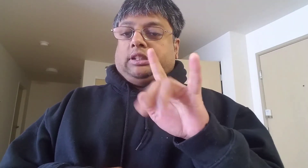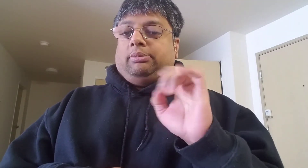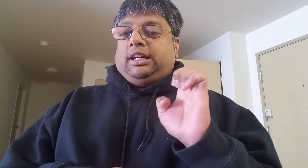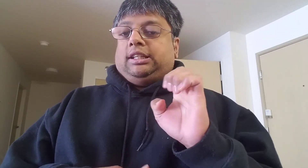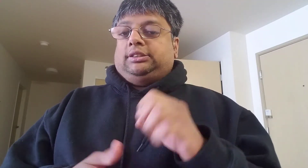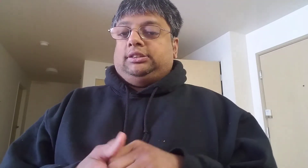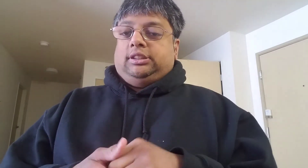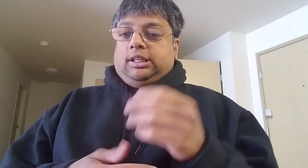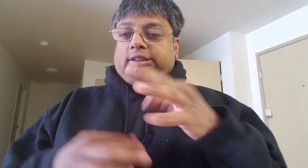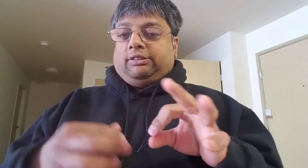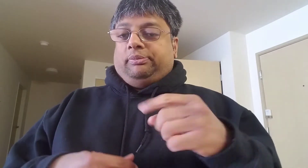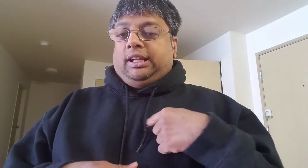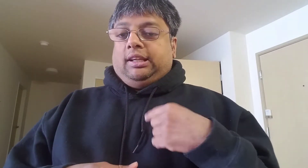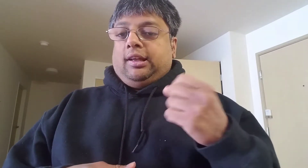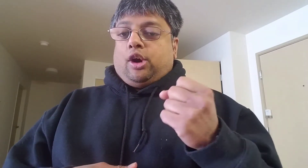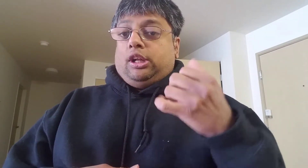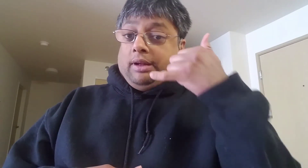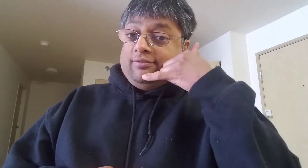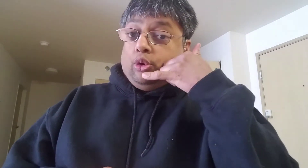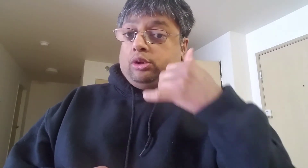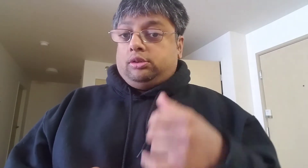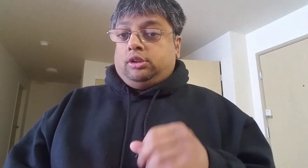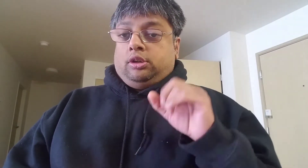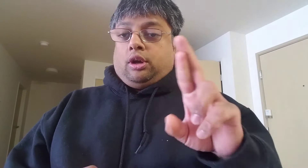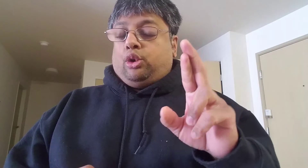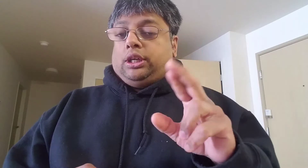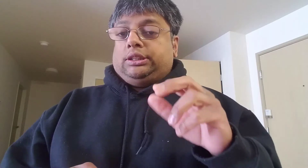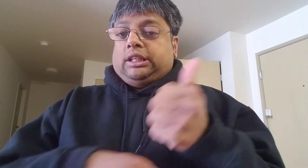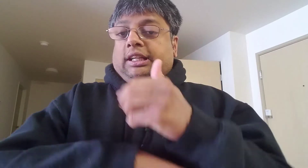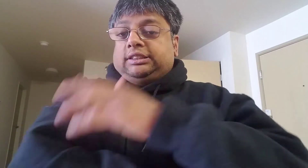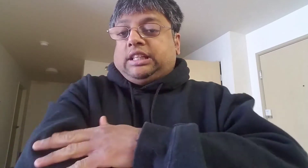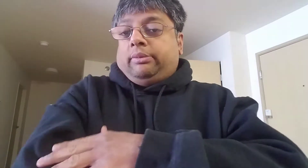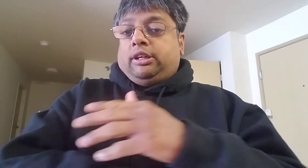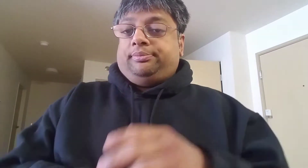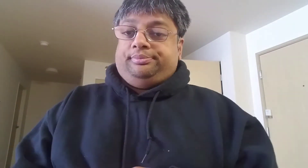stabilize my phone instead of me holding my phone or setting it on the table.